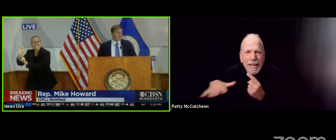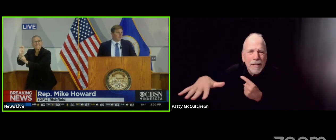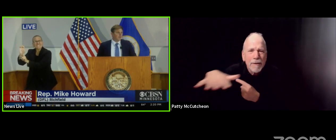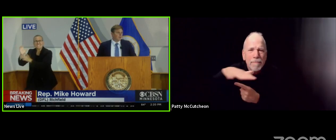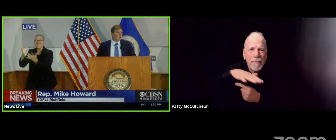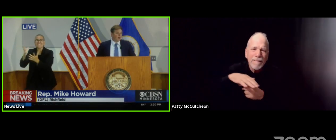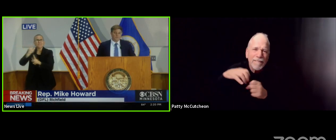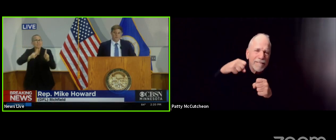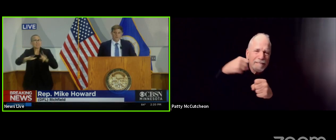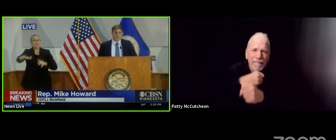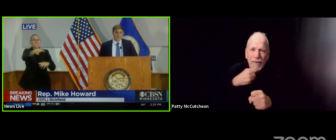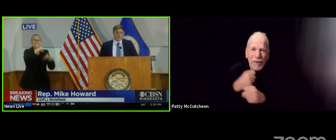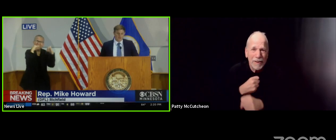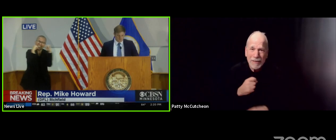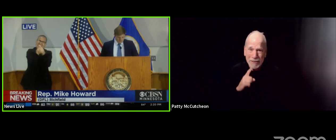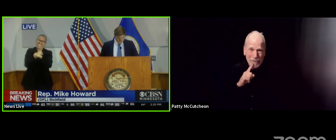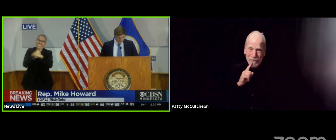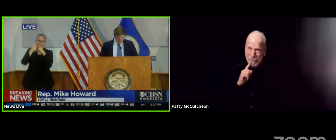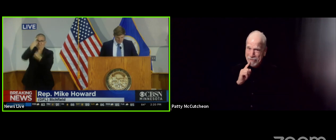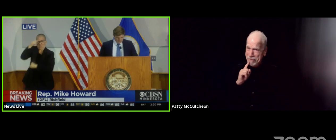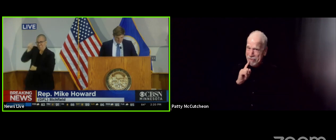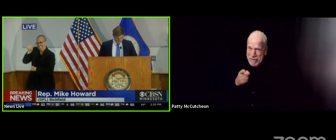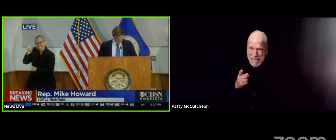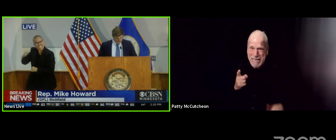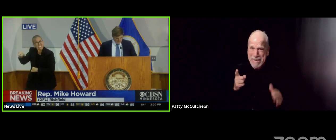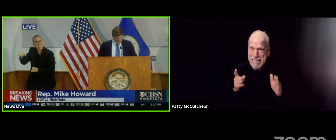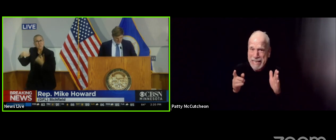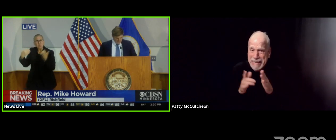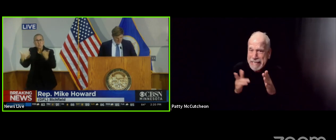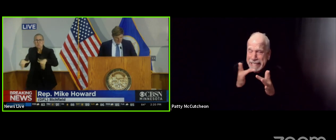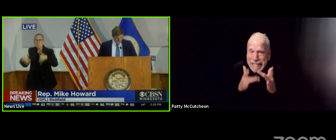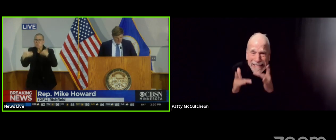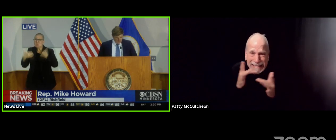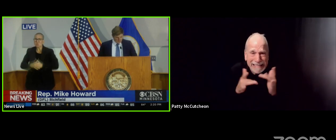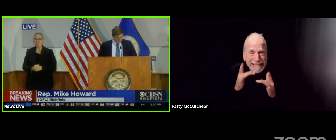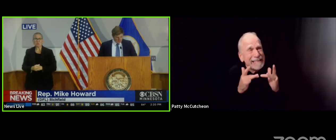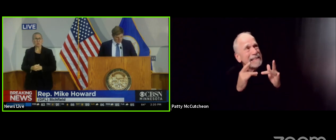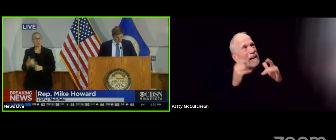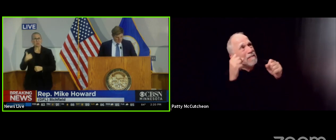AND WON AND DELIVERED THIS PIECE OF LEGISLATION THAT WILL ENSURE